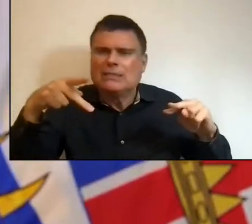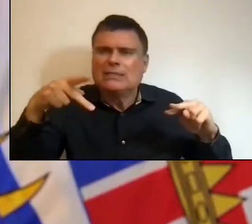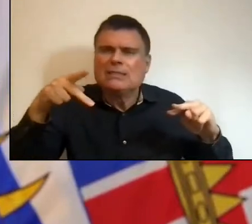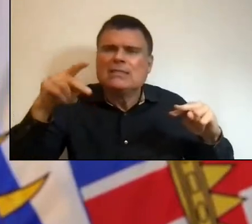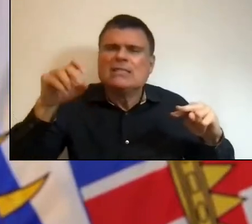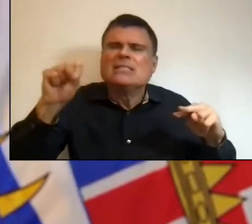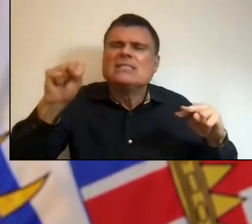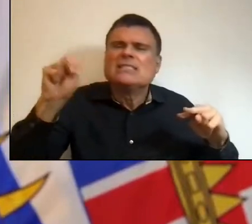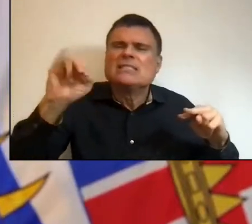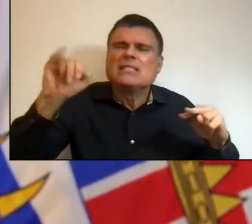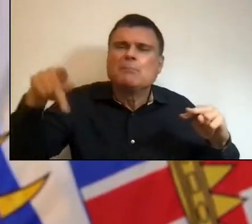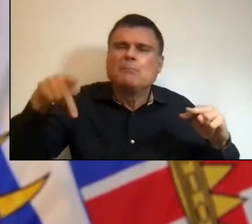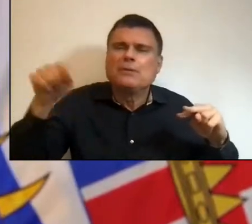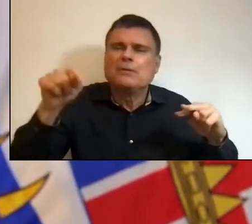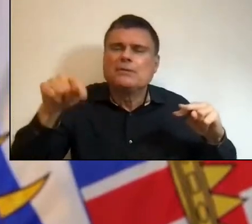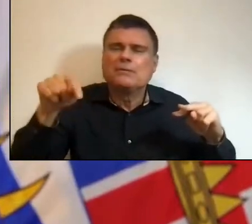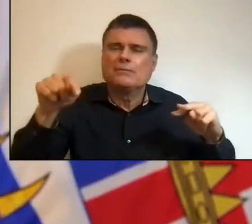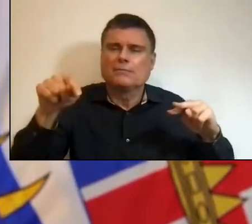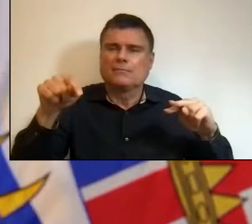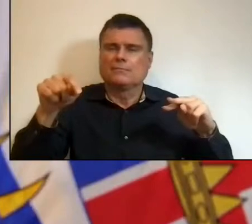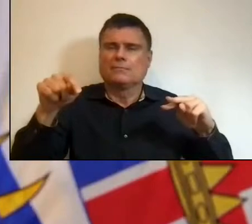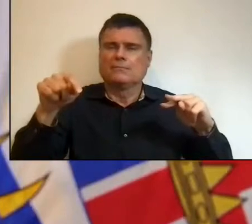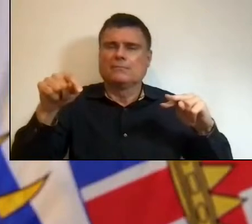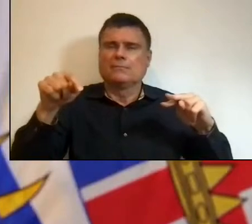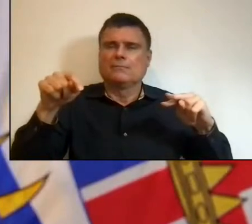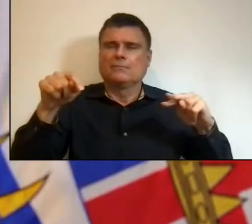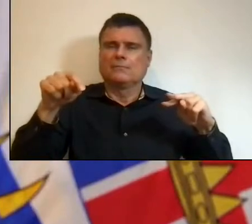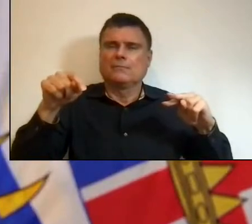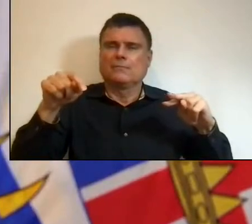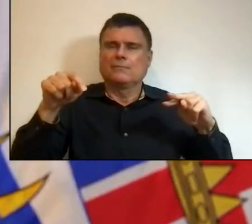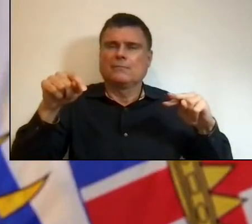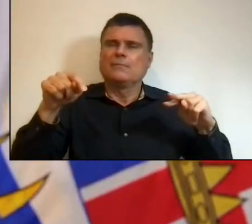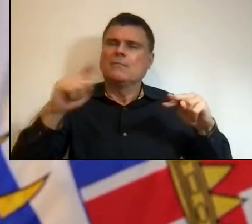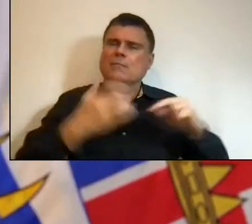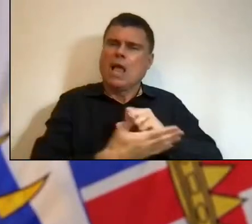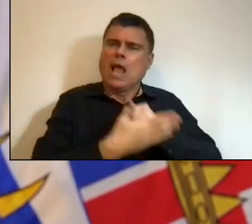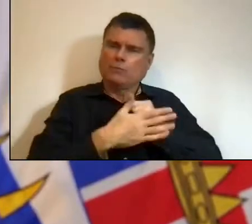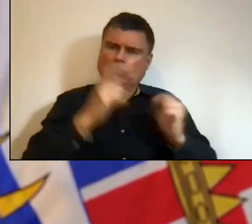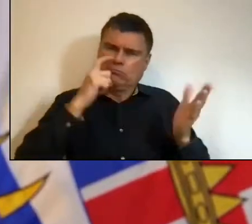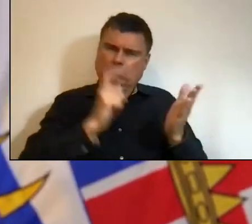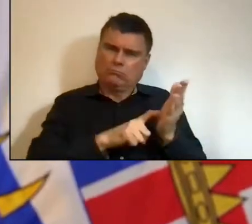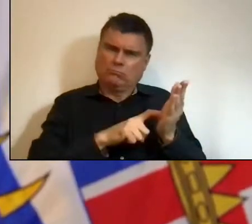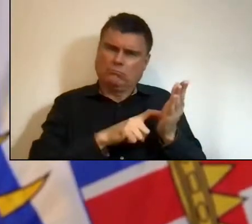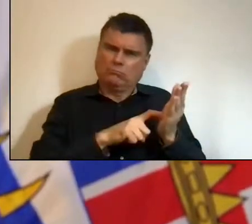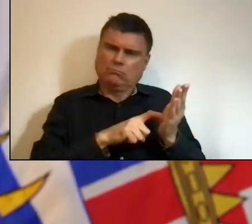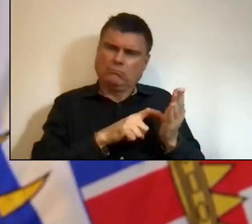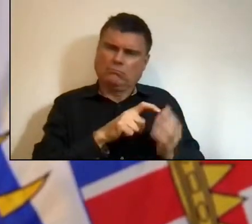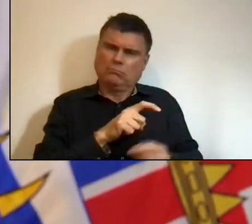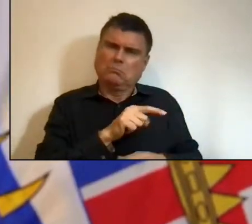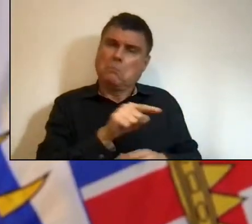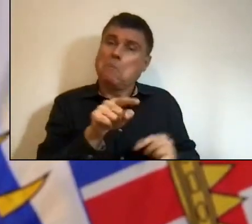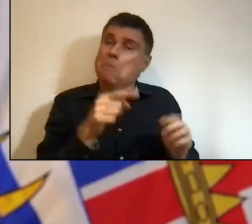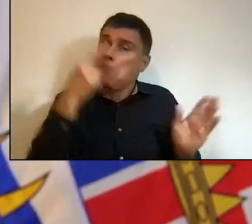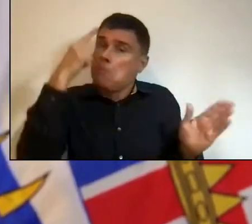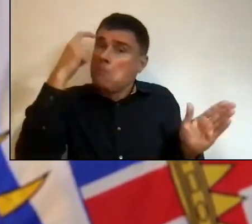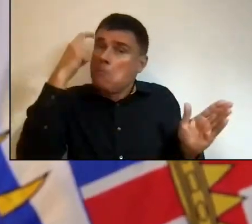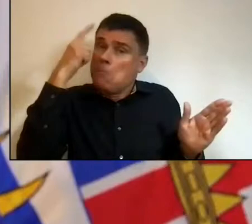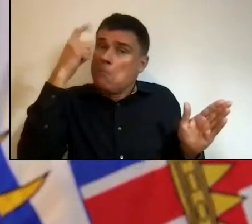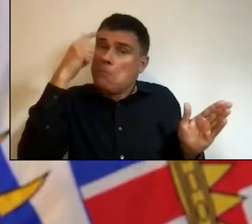identify if specific mutations may be there and then those ones go on for whole genome